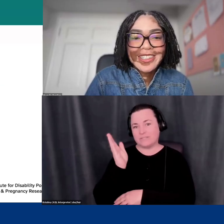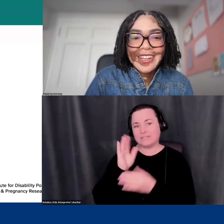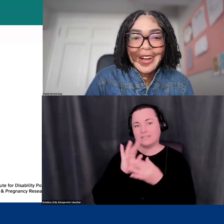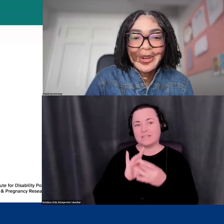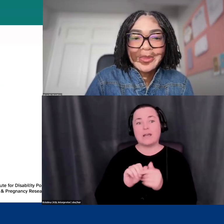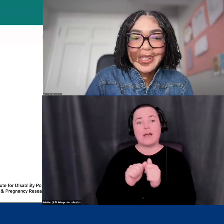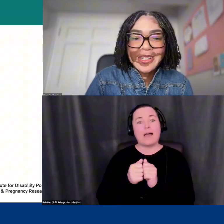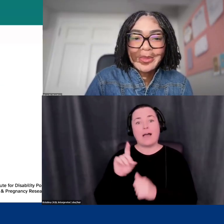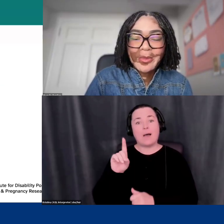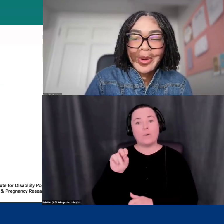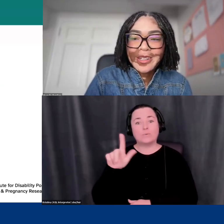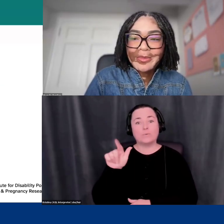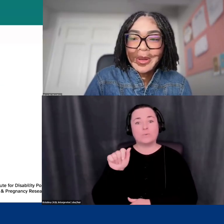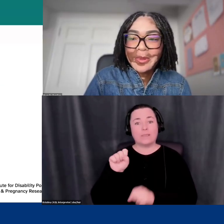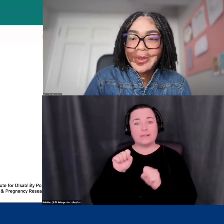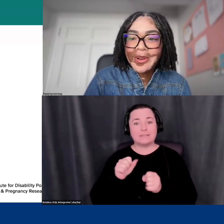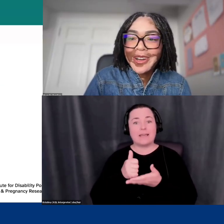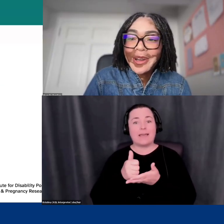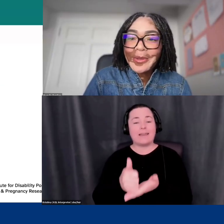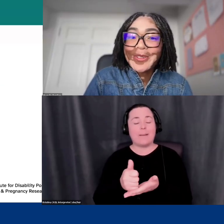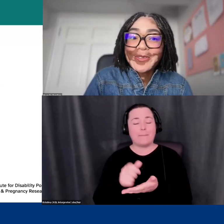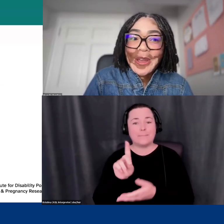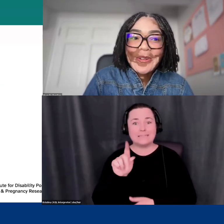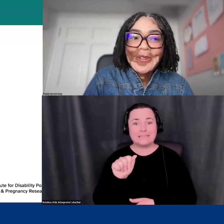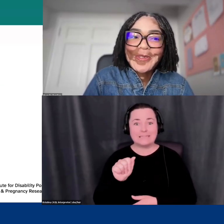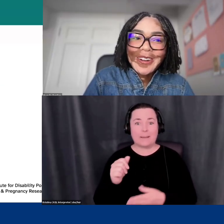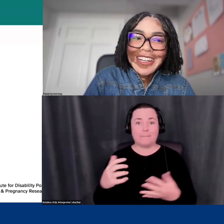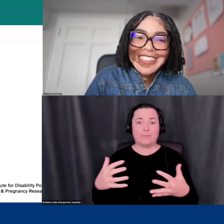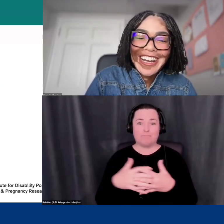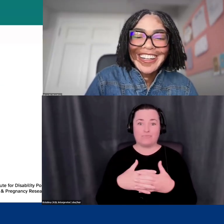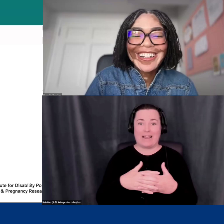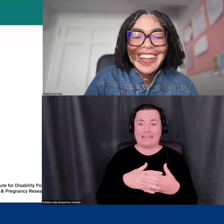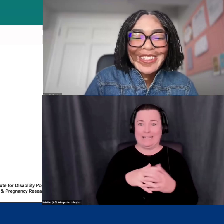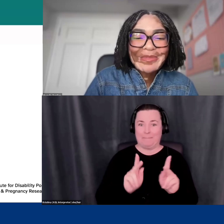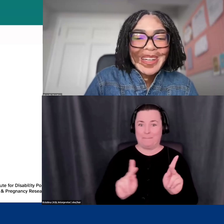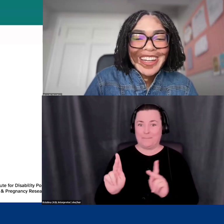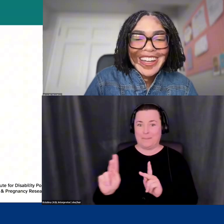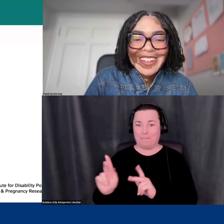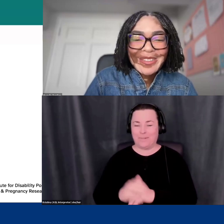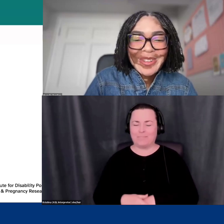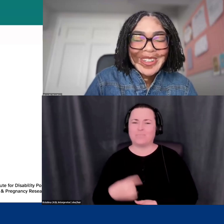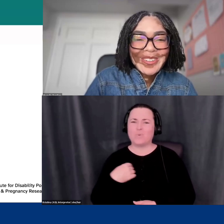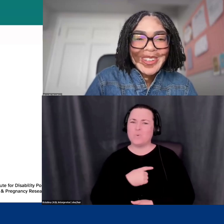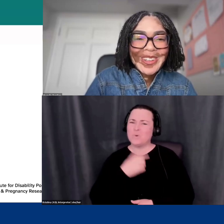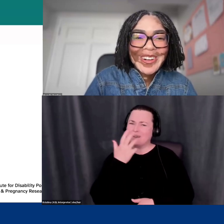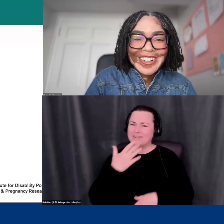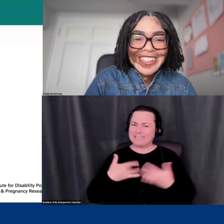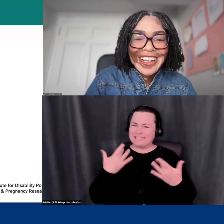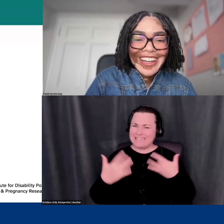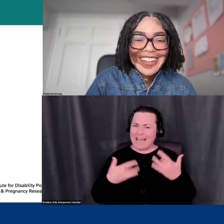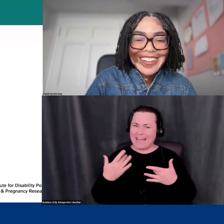can help disabled pregnant people. We are very, very excited to be in community with you all today.